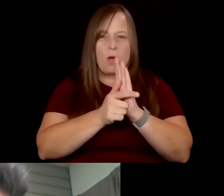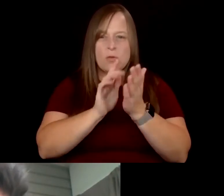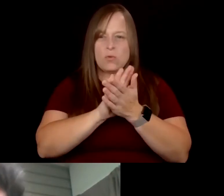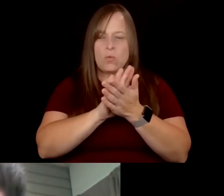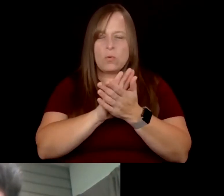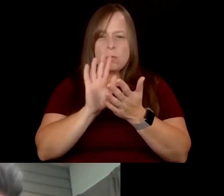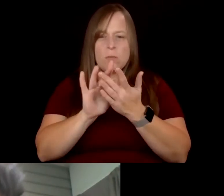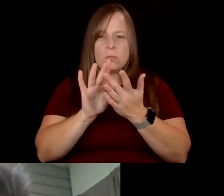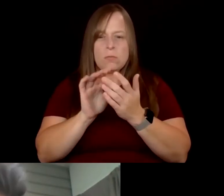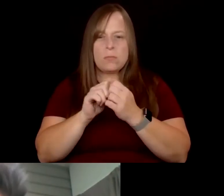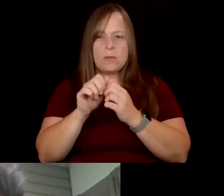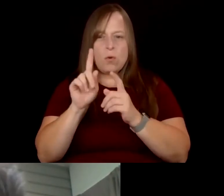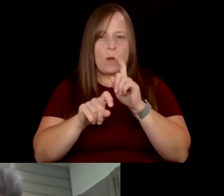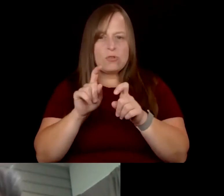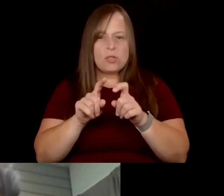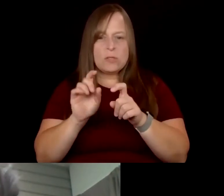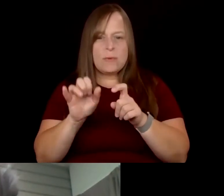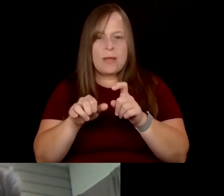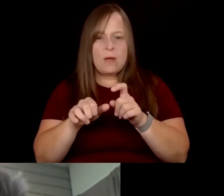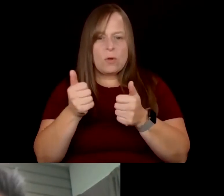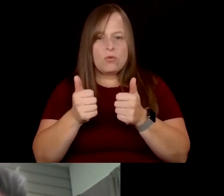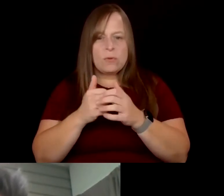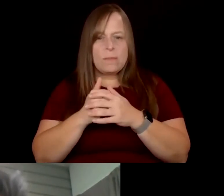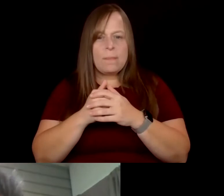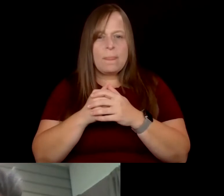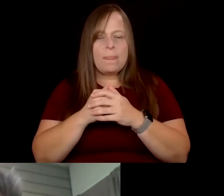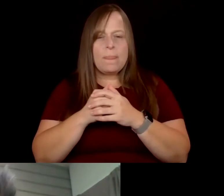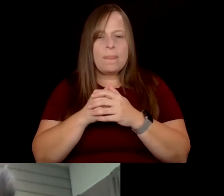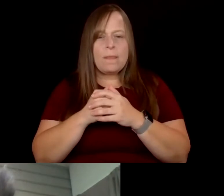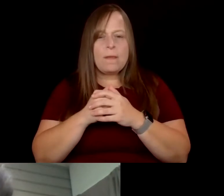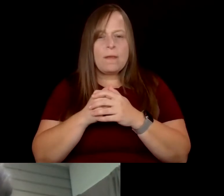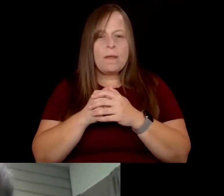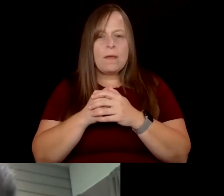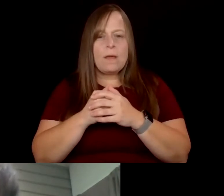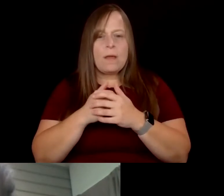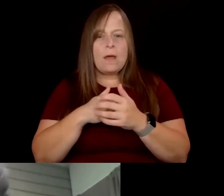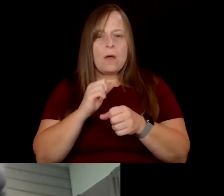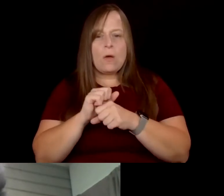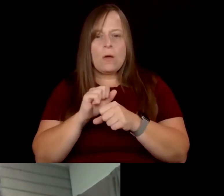with question or to ask that? So I go to Hofstra Law.